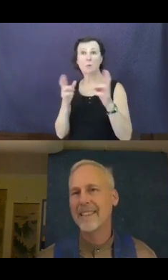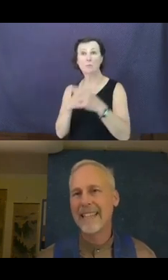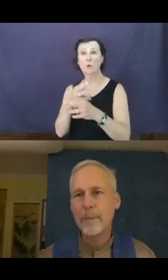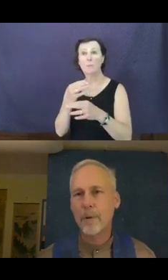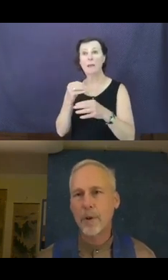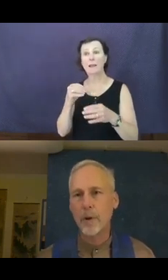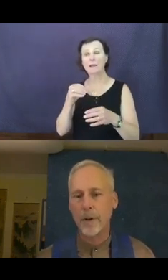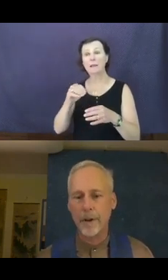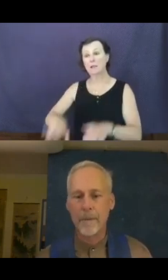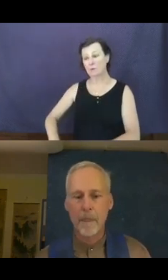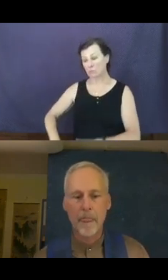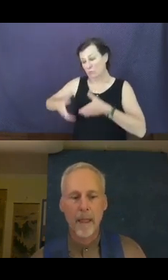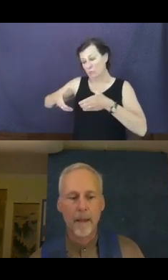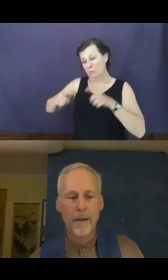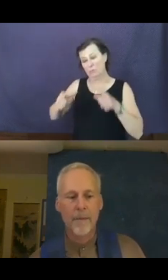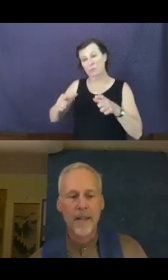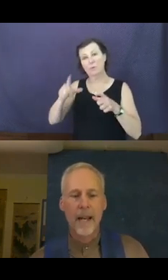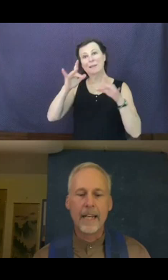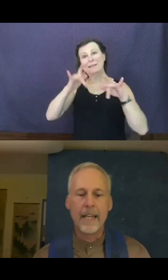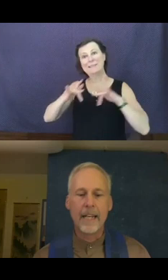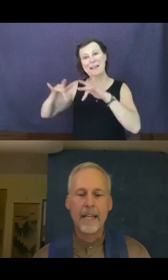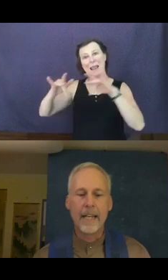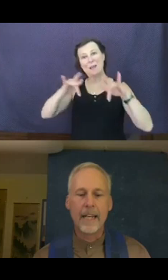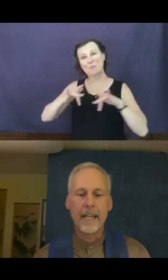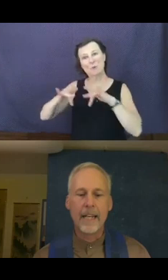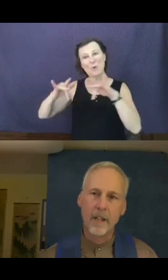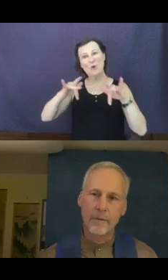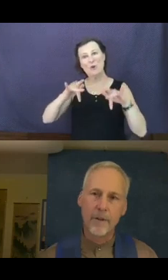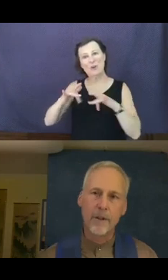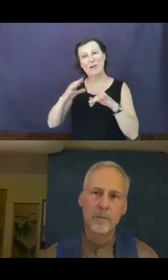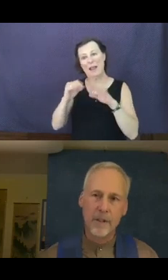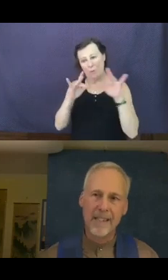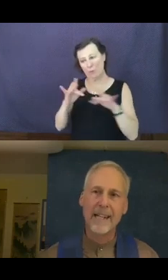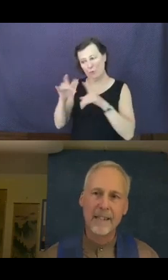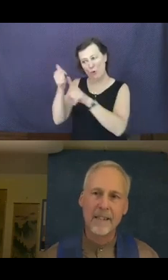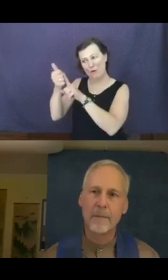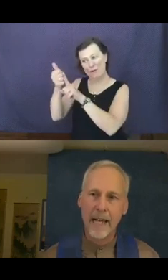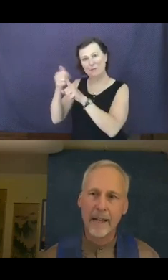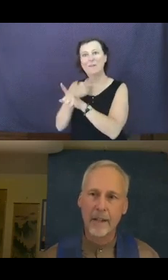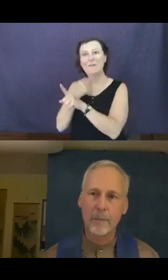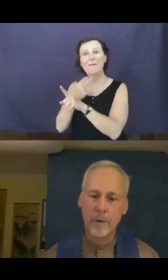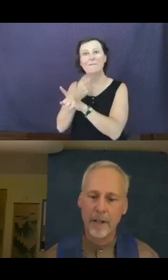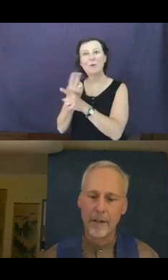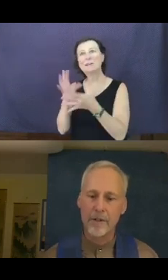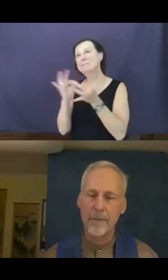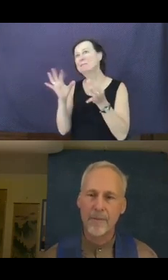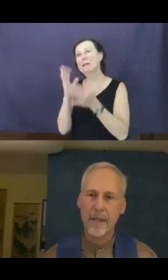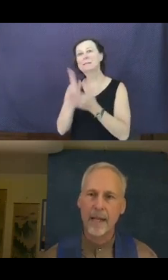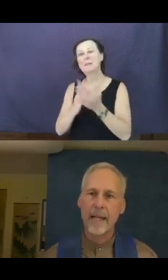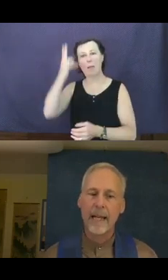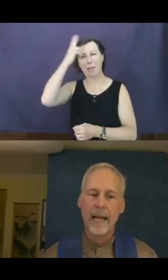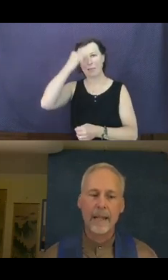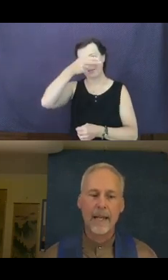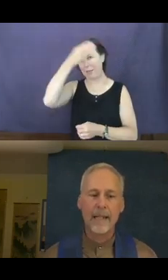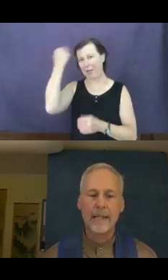tape recorder and he recorded himself first reciting some Catholic prayers. And then he said,